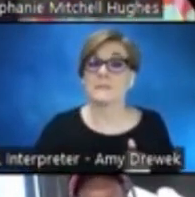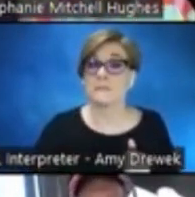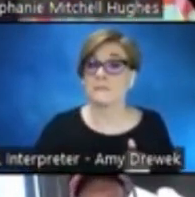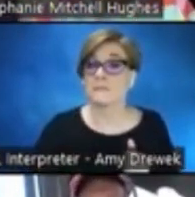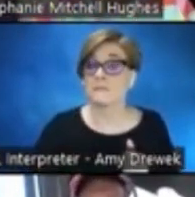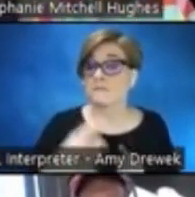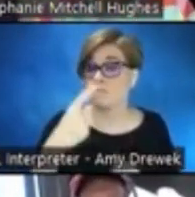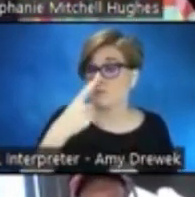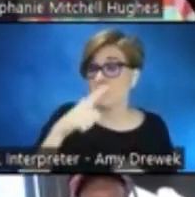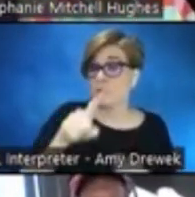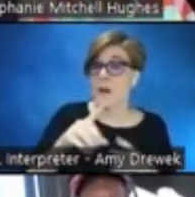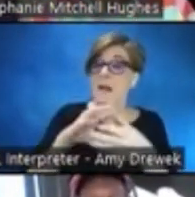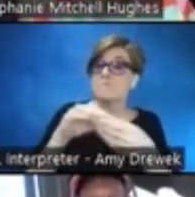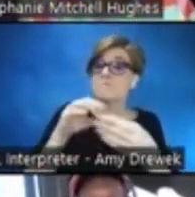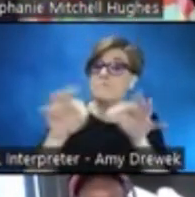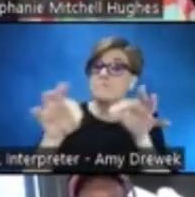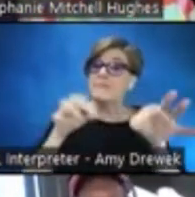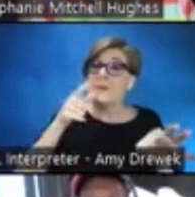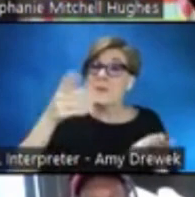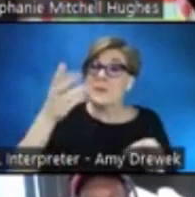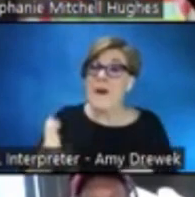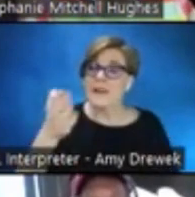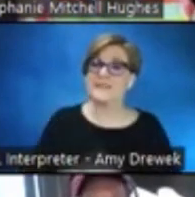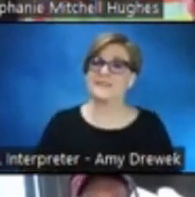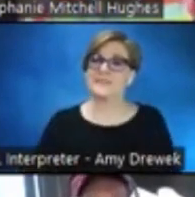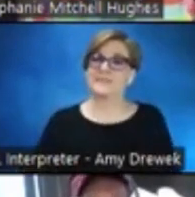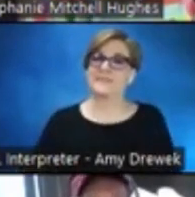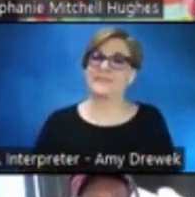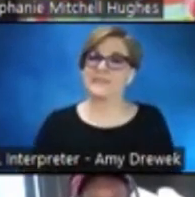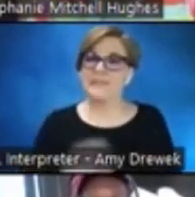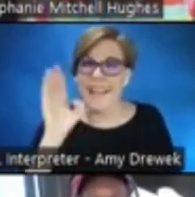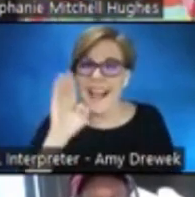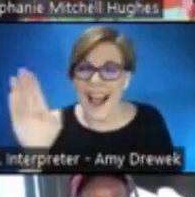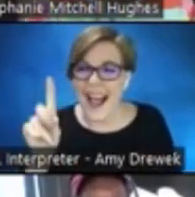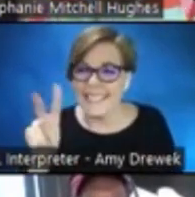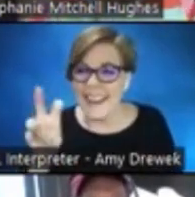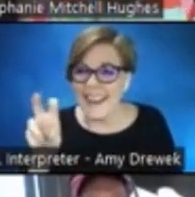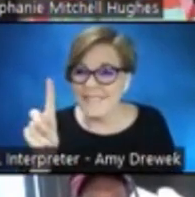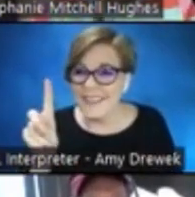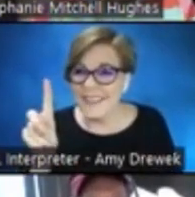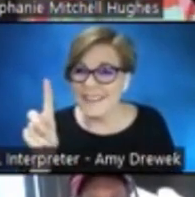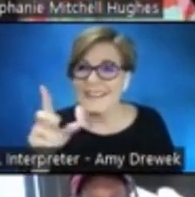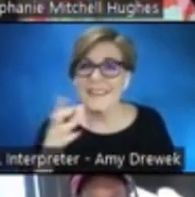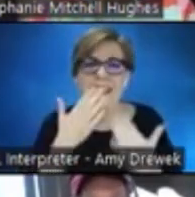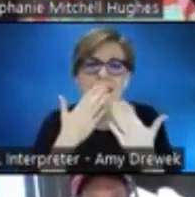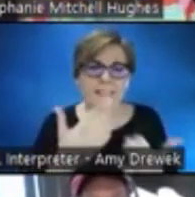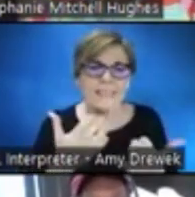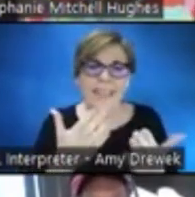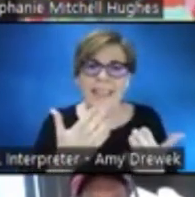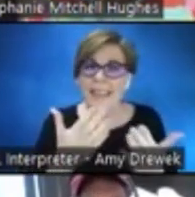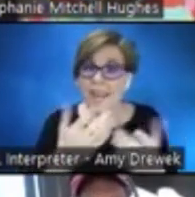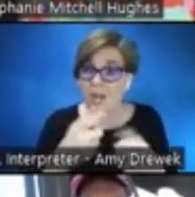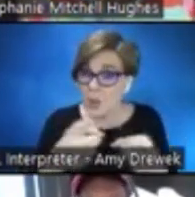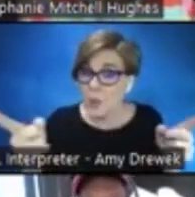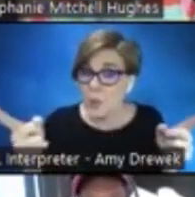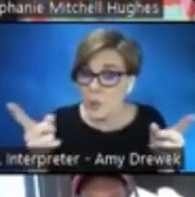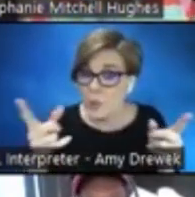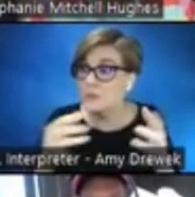WHO YOU ARE. HI, DAVID. THANK YOU SO MUCH FOR ALLOWING ME AND INVITING ME